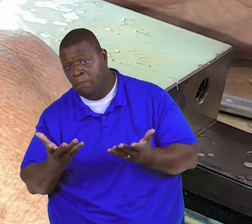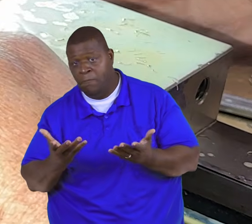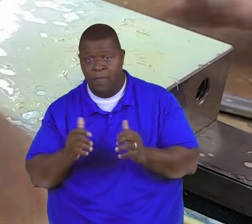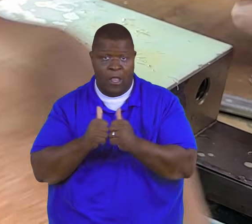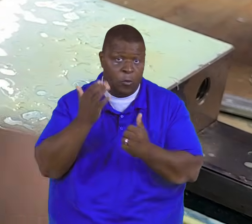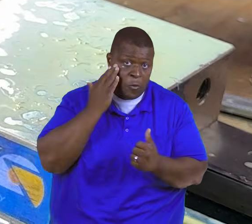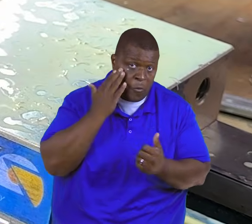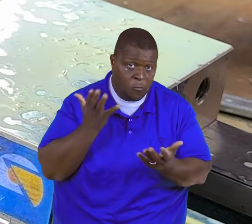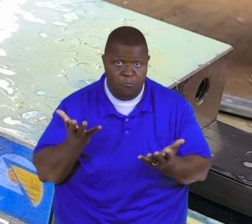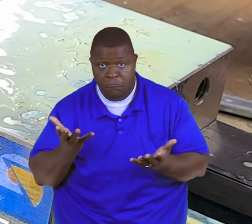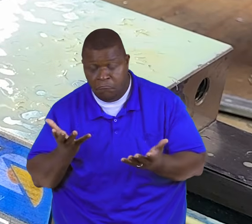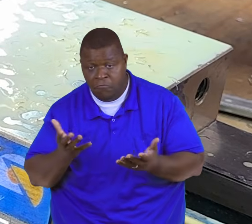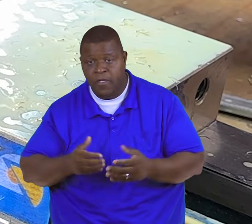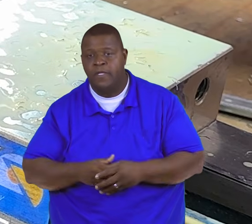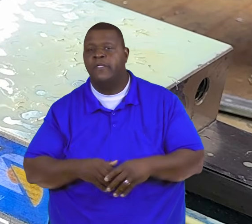re: the machine?